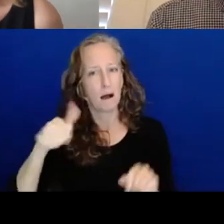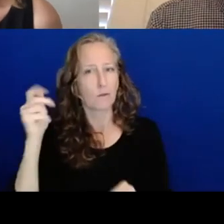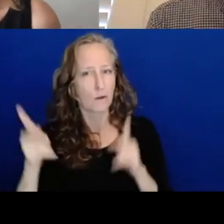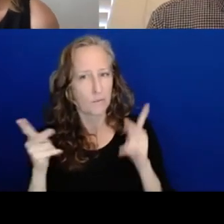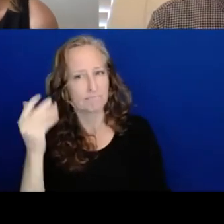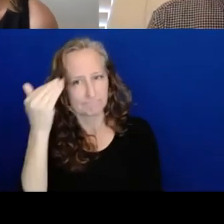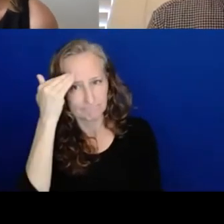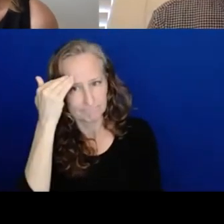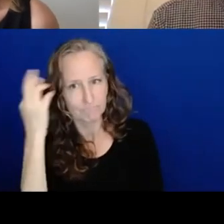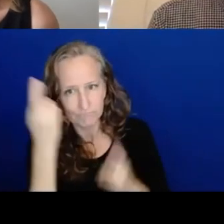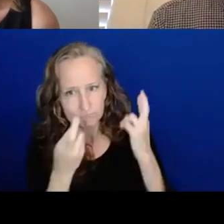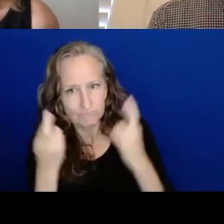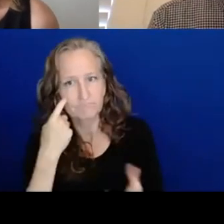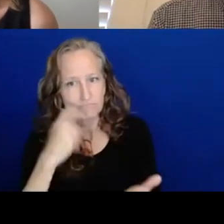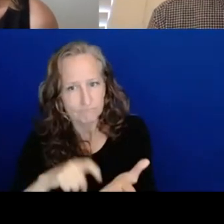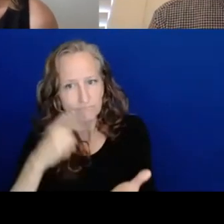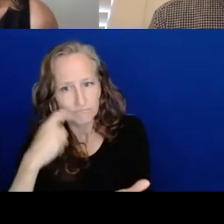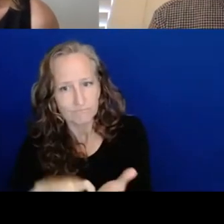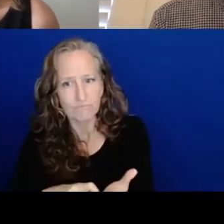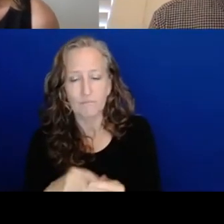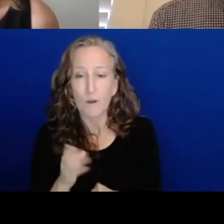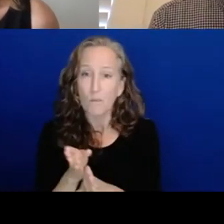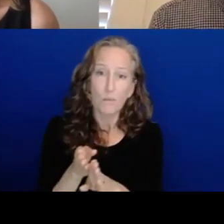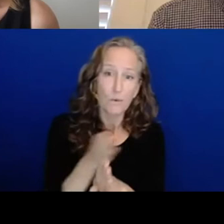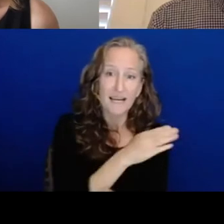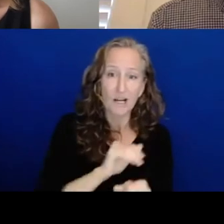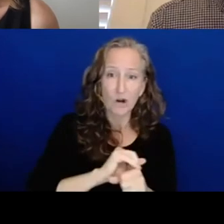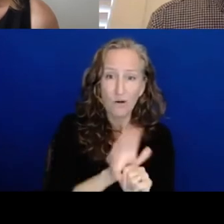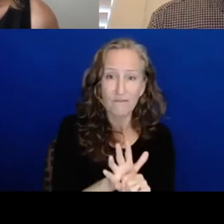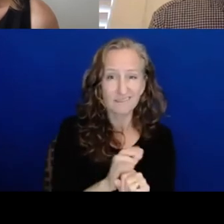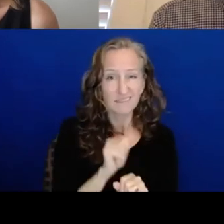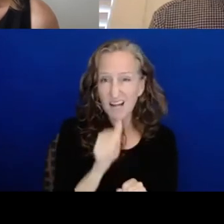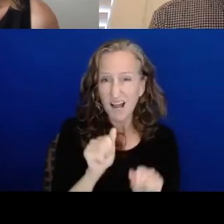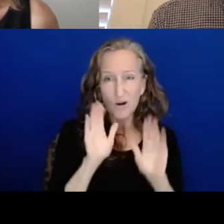and Rachel's reiterated, the pre COVID reality wasn't that great for a lot of people. And